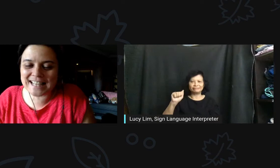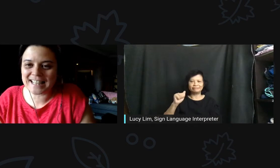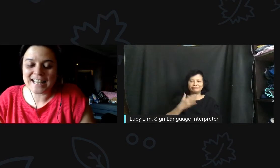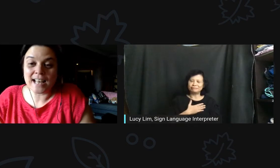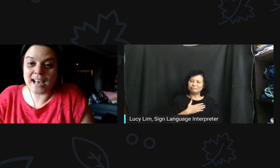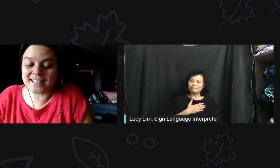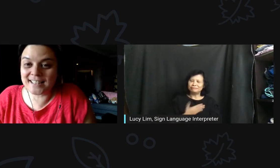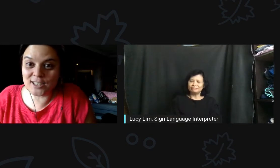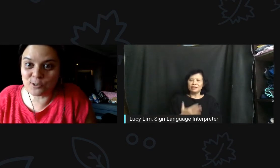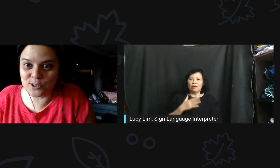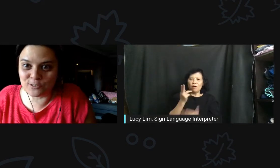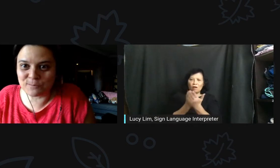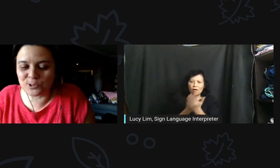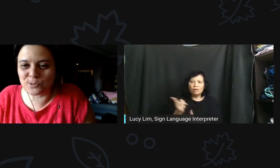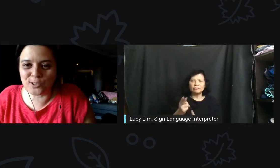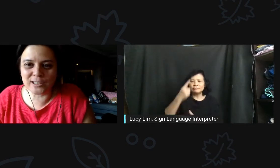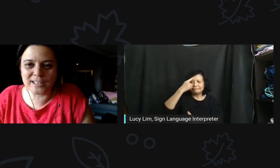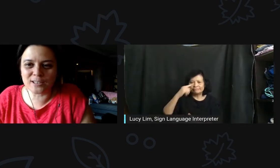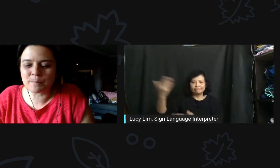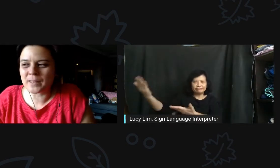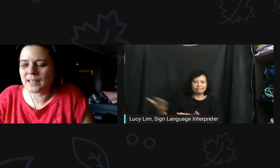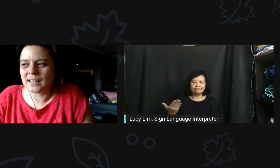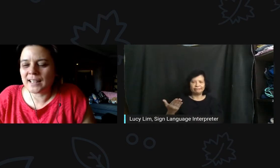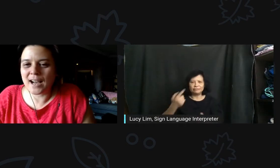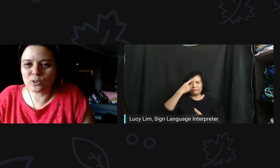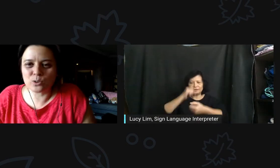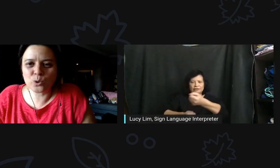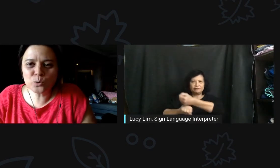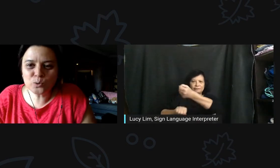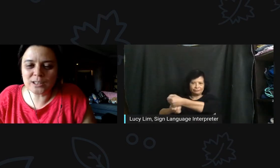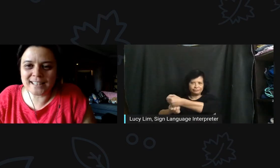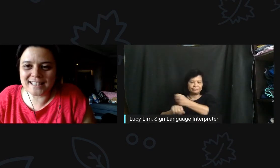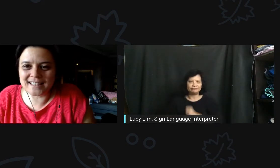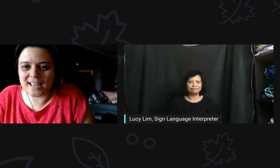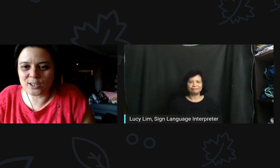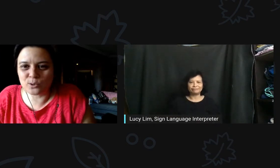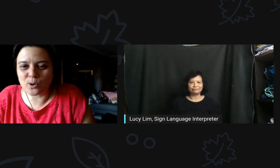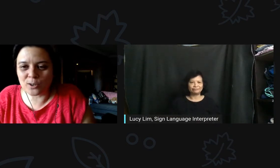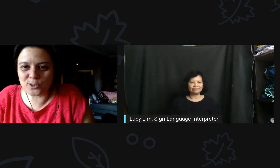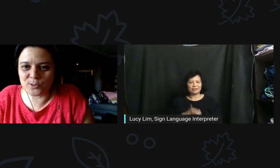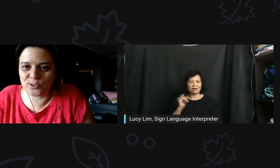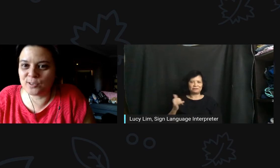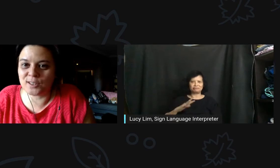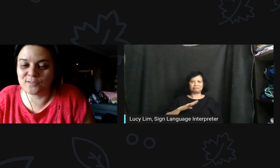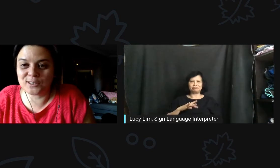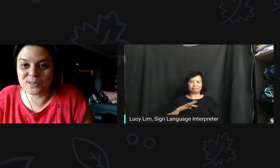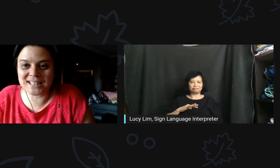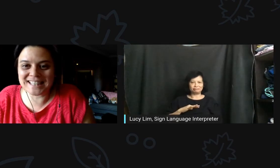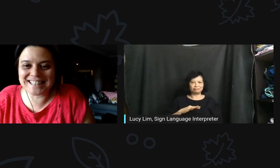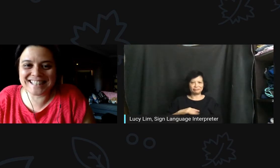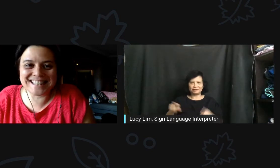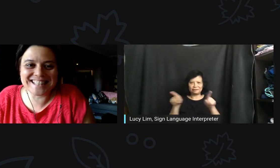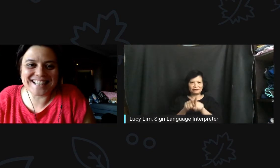and as I said to you in the green room earlier, how cool it is that you also a student of linguistics.